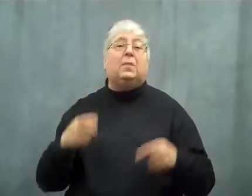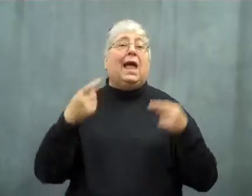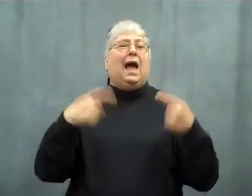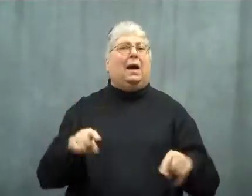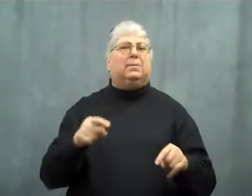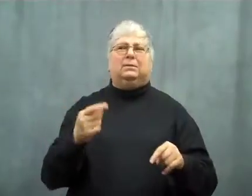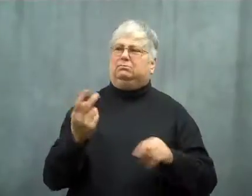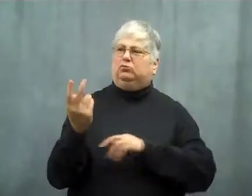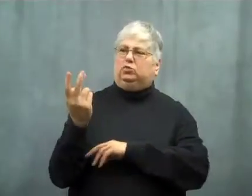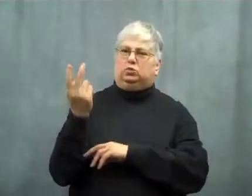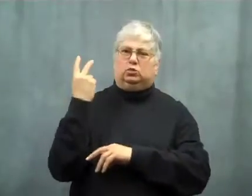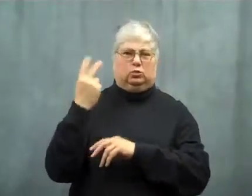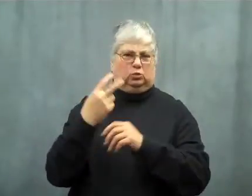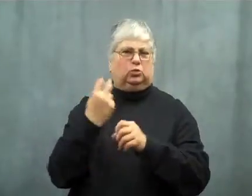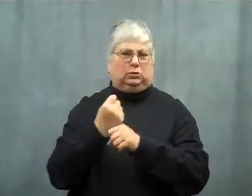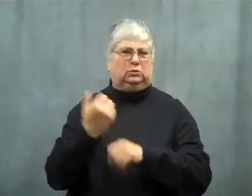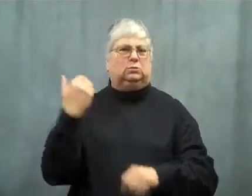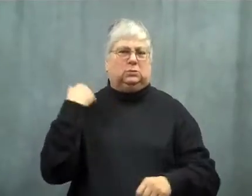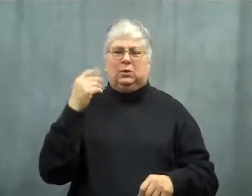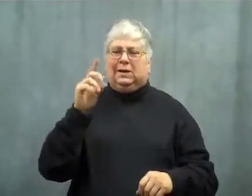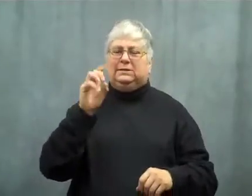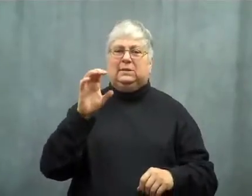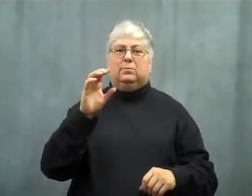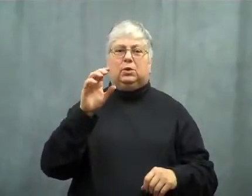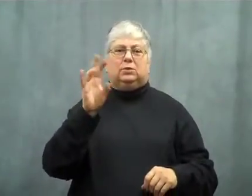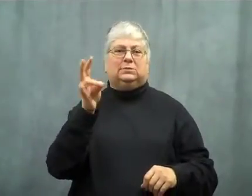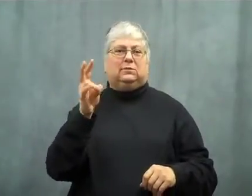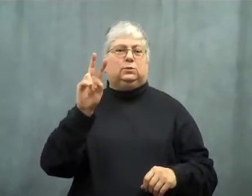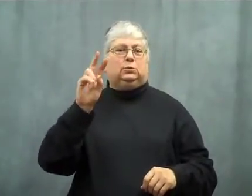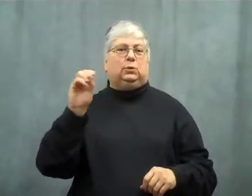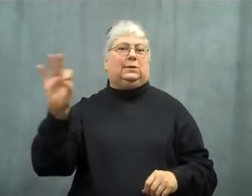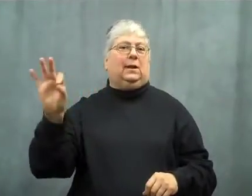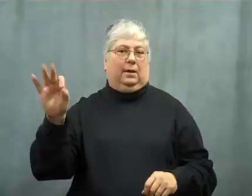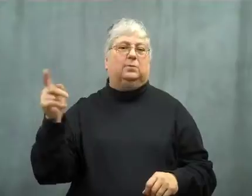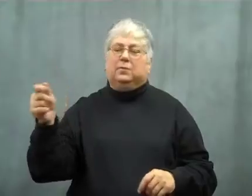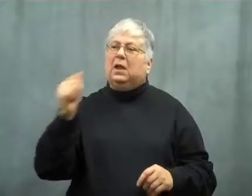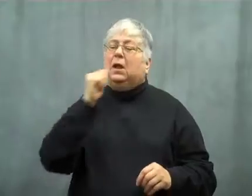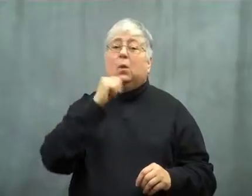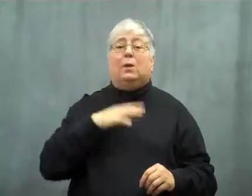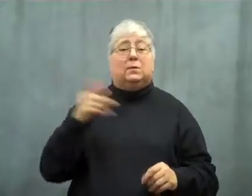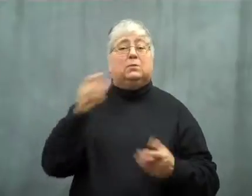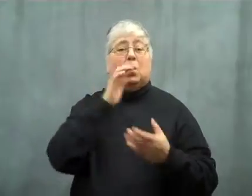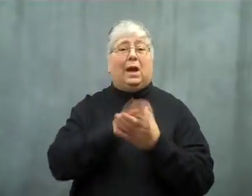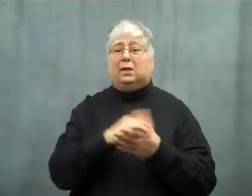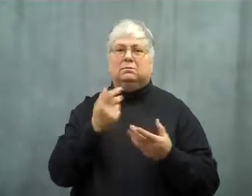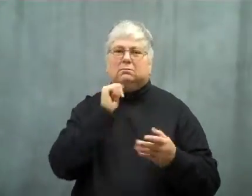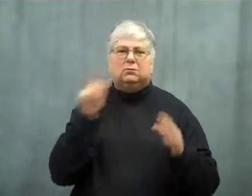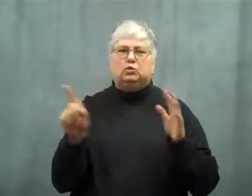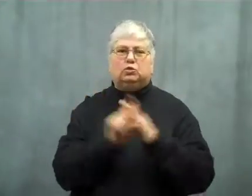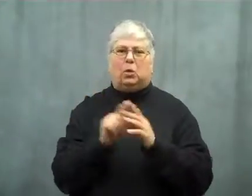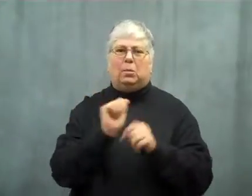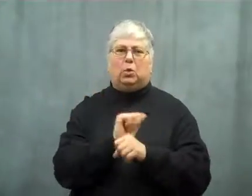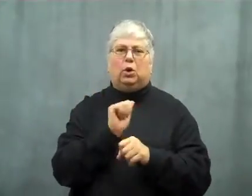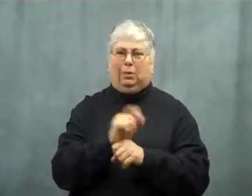About two years ago, on December 7, 2009,